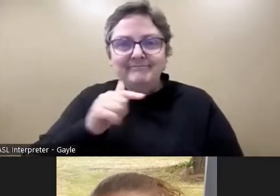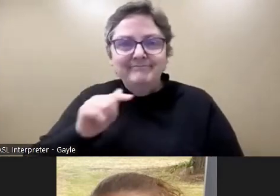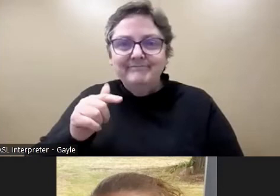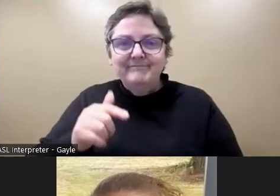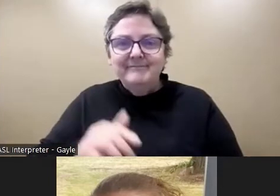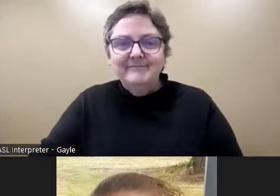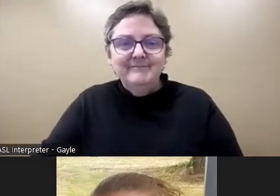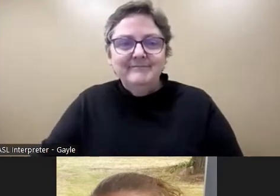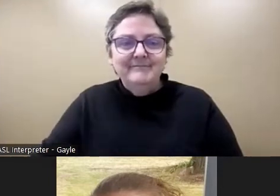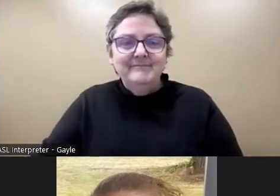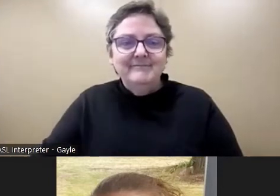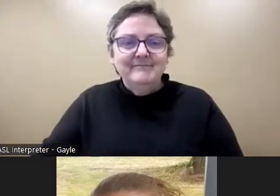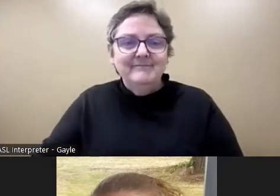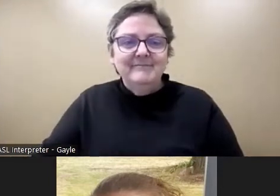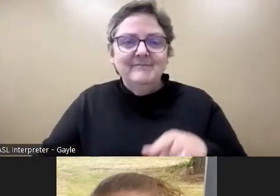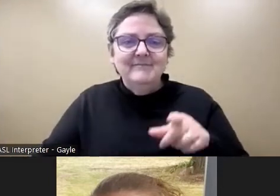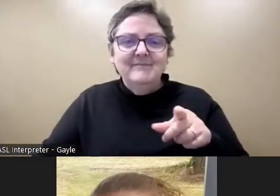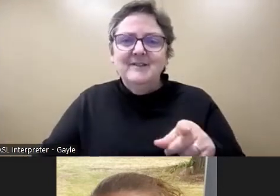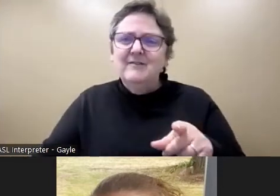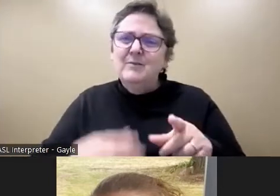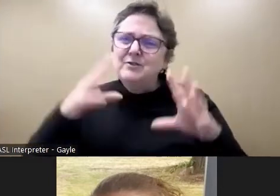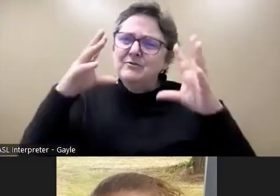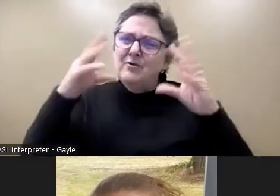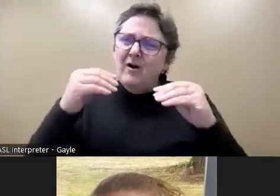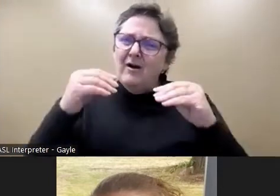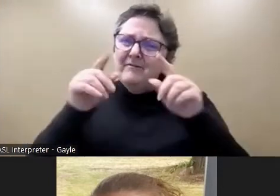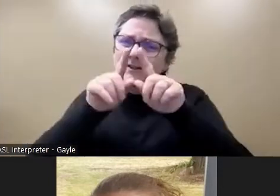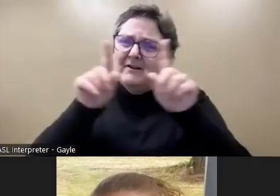So we turn of our cameras so it doesn't rotate.